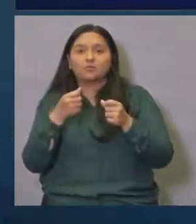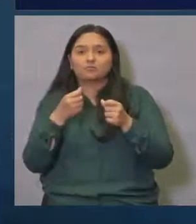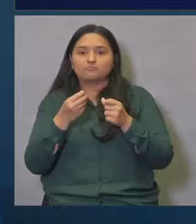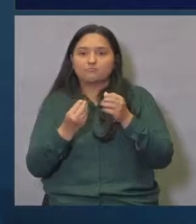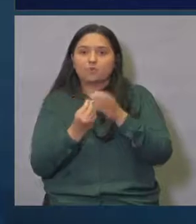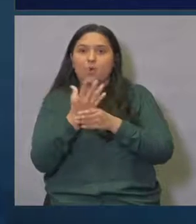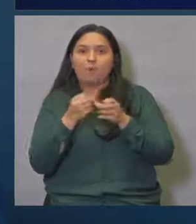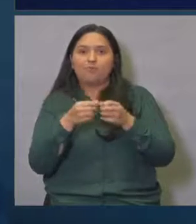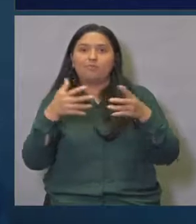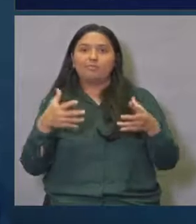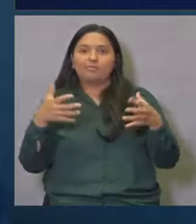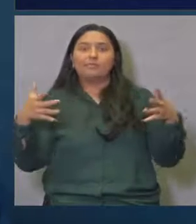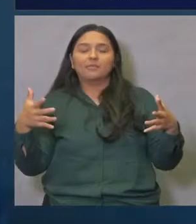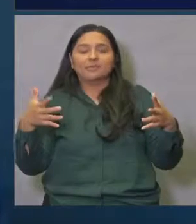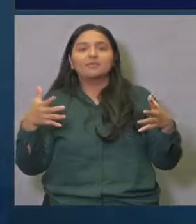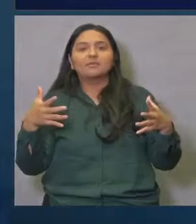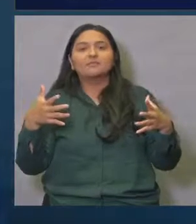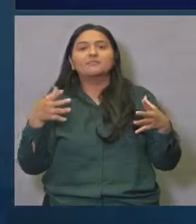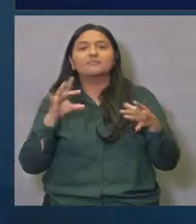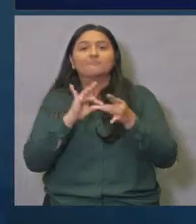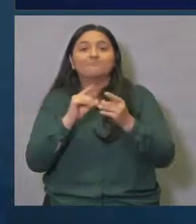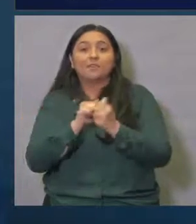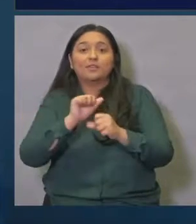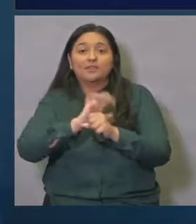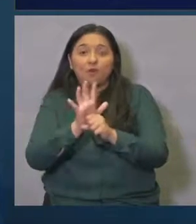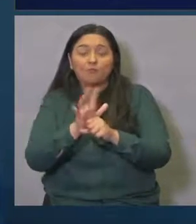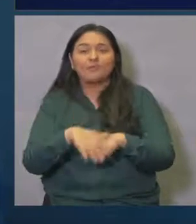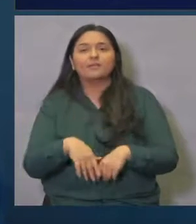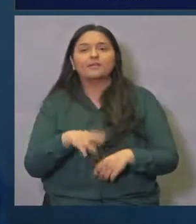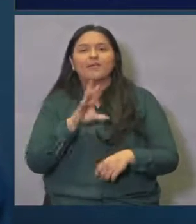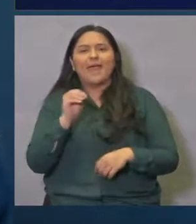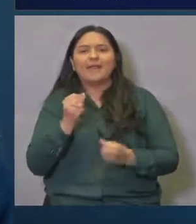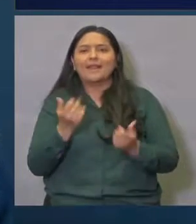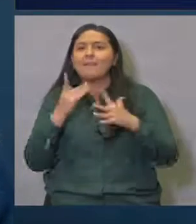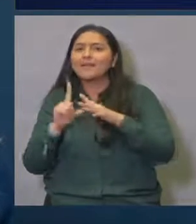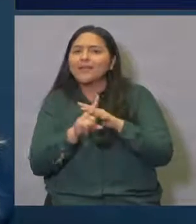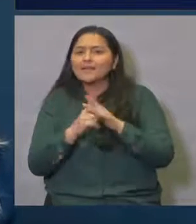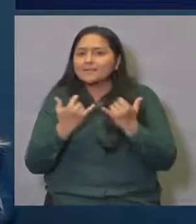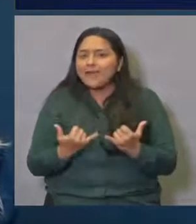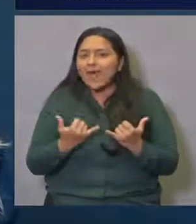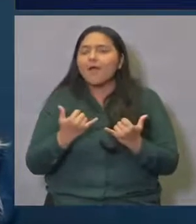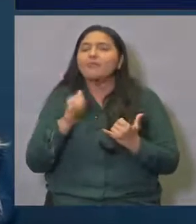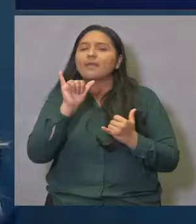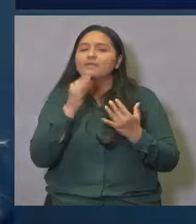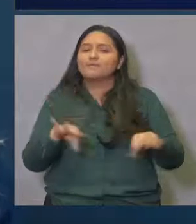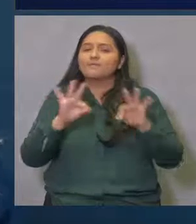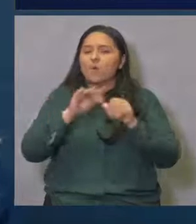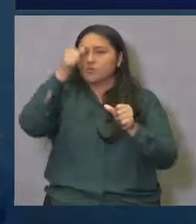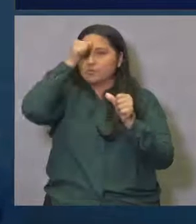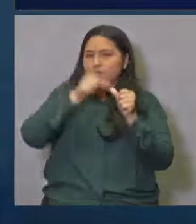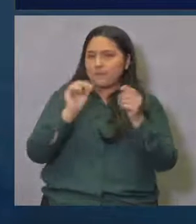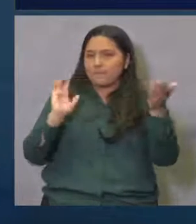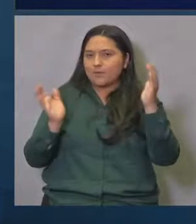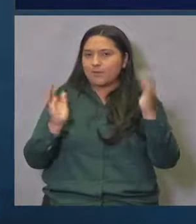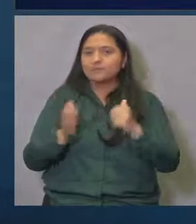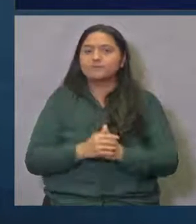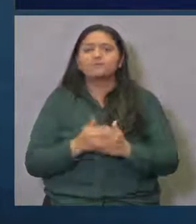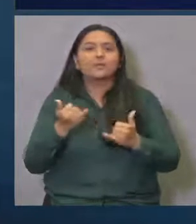POTENTIAL GROWTH AND A LOWER NUMBER OF CASES WE ARE OPERATING